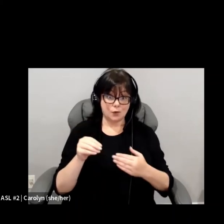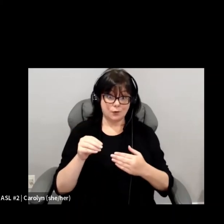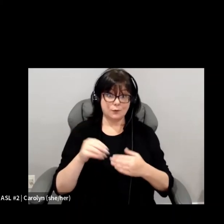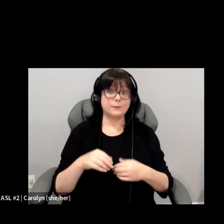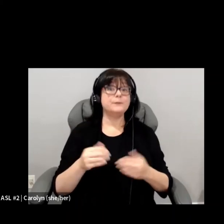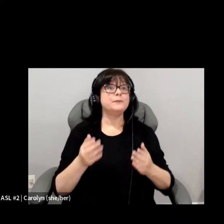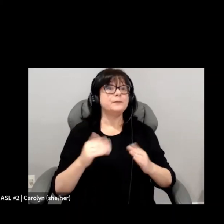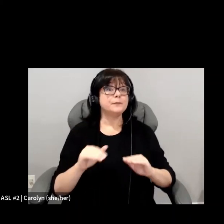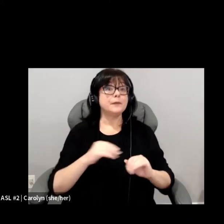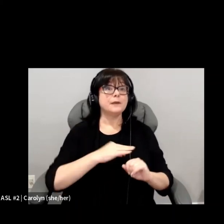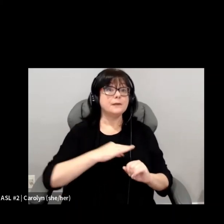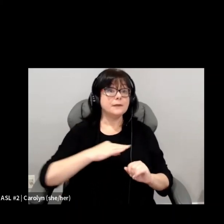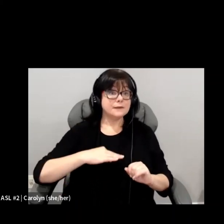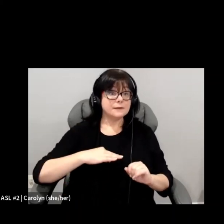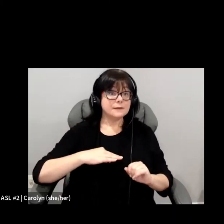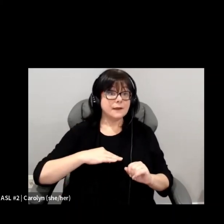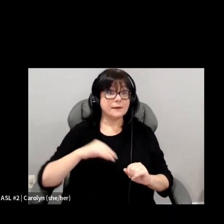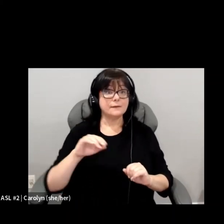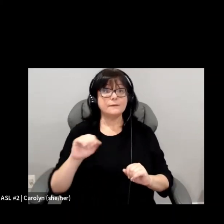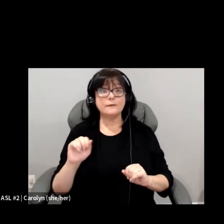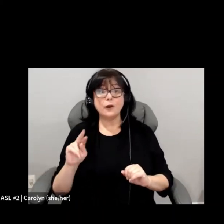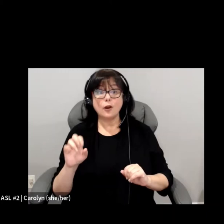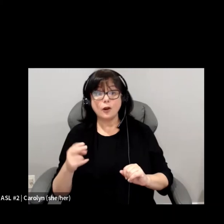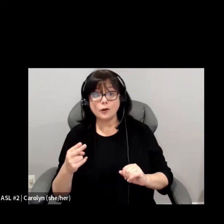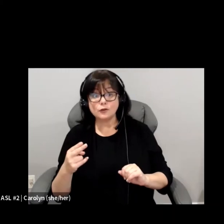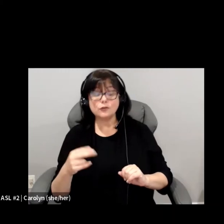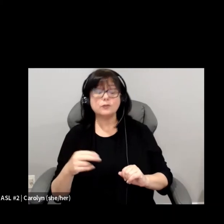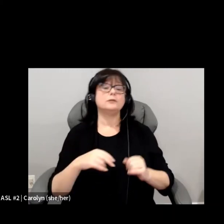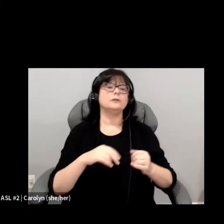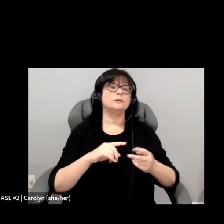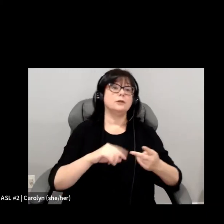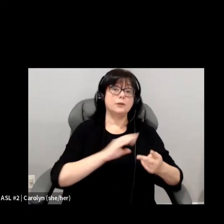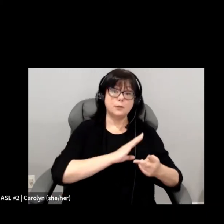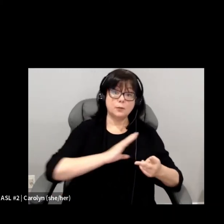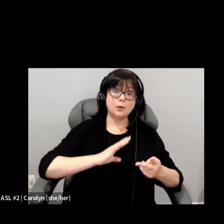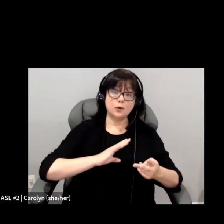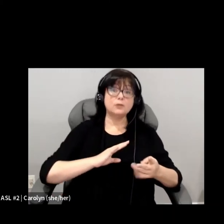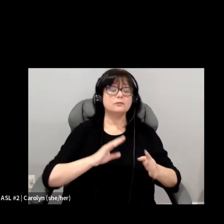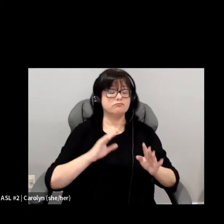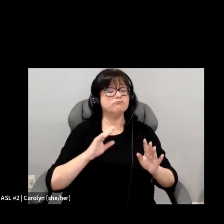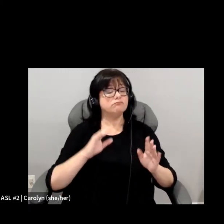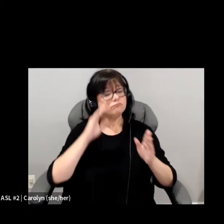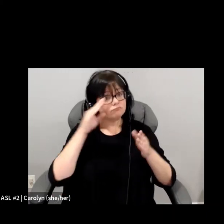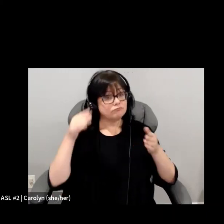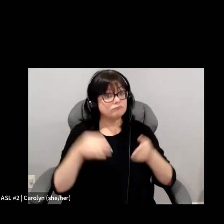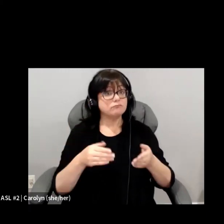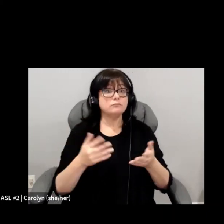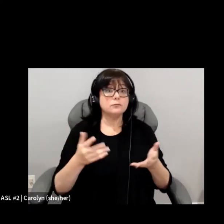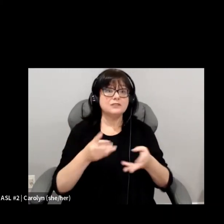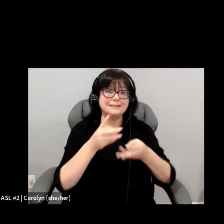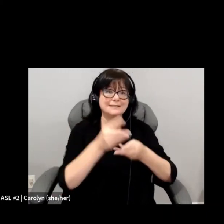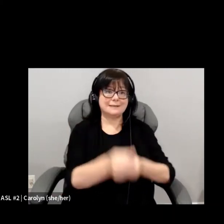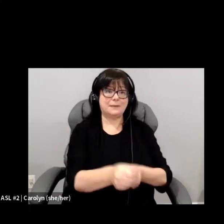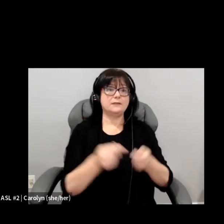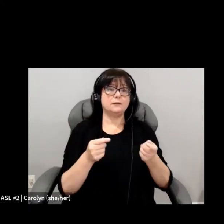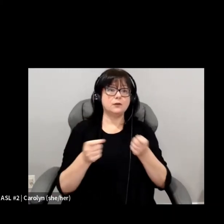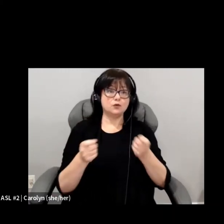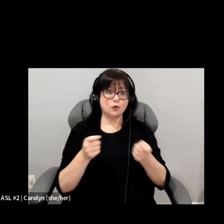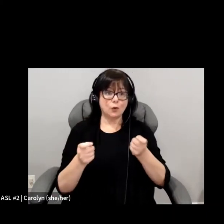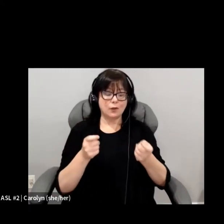THE STAOF ARE FOCUSED ON BOTH CONTROLLING EXPENSES AND SEEKING SUPPLEMENTARY FUNDING